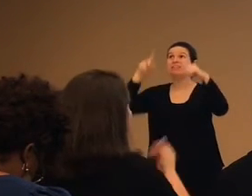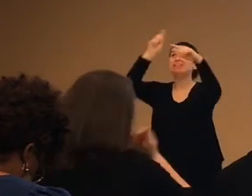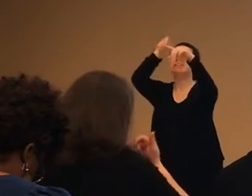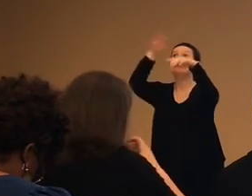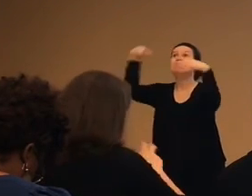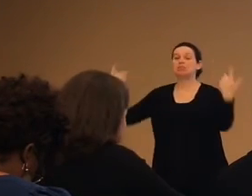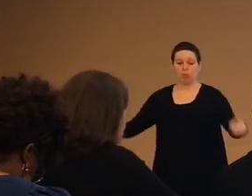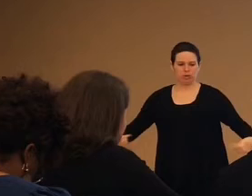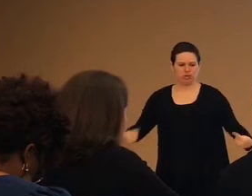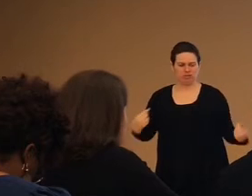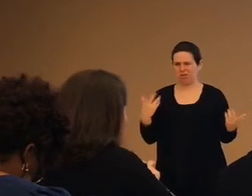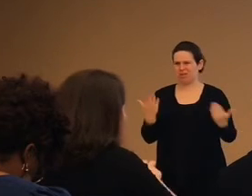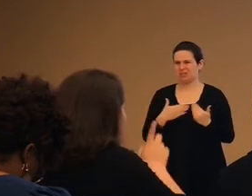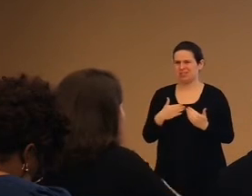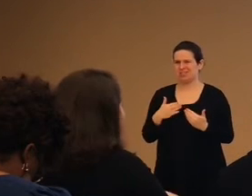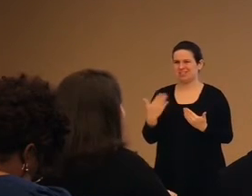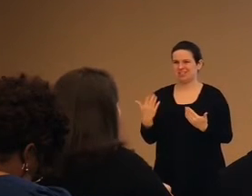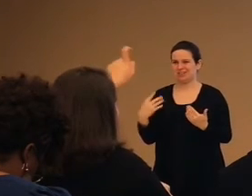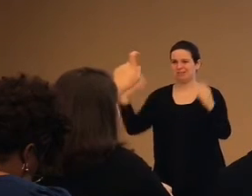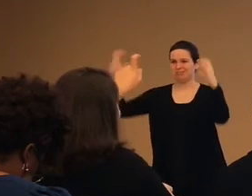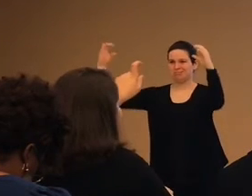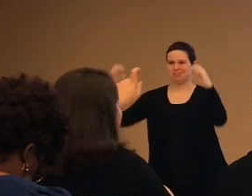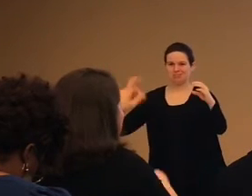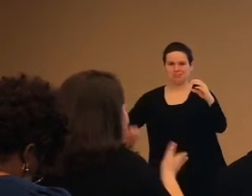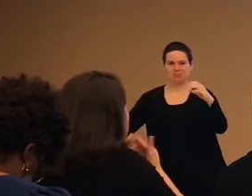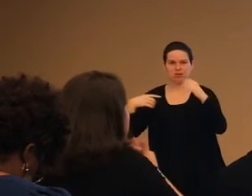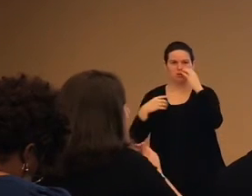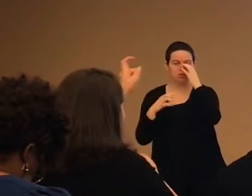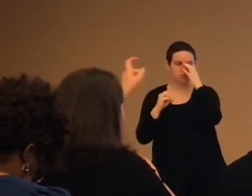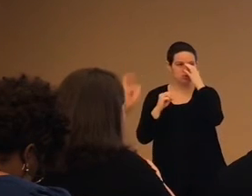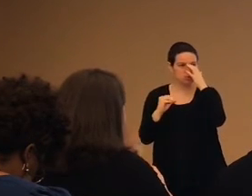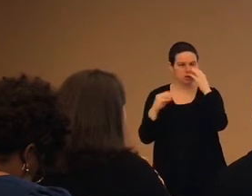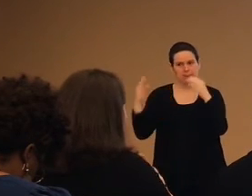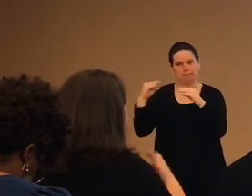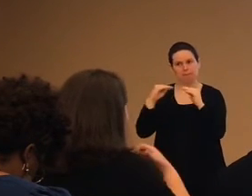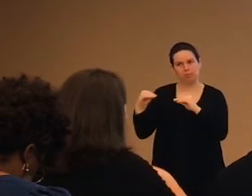That was really easy that was just a work request to facilities so is things like that to